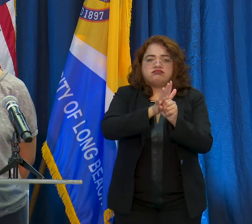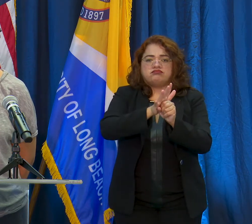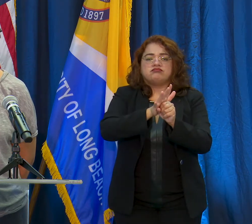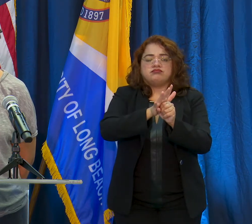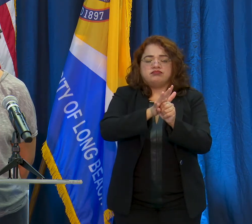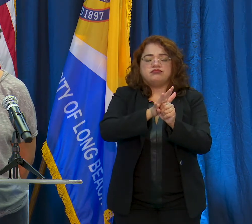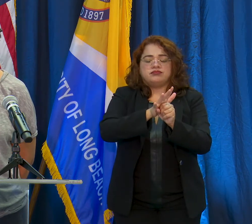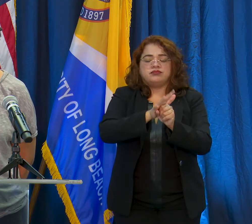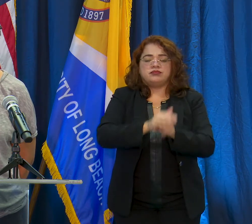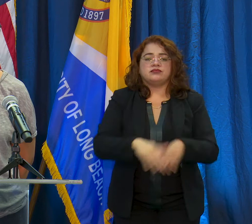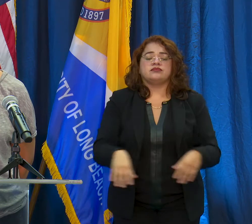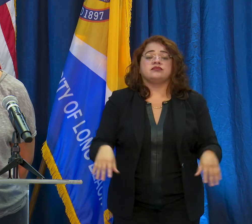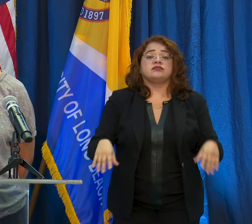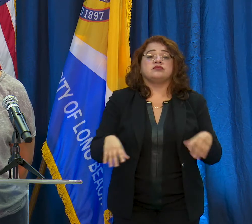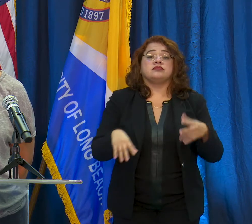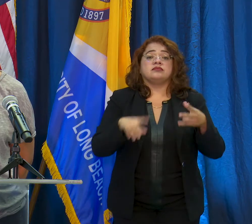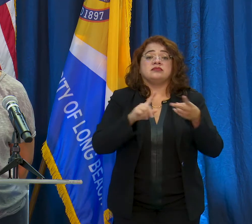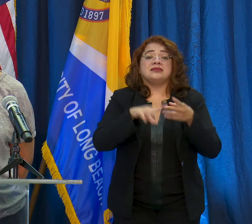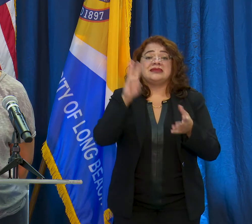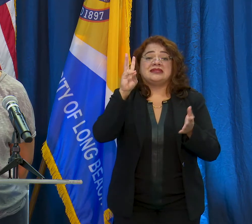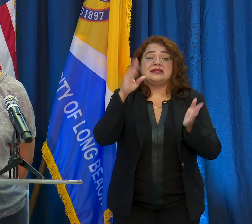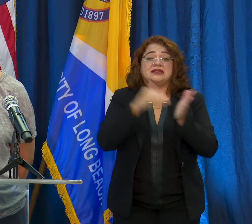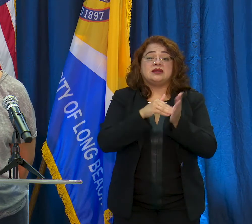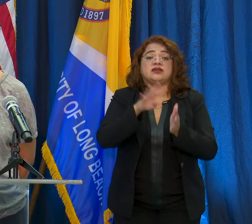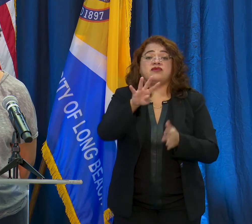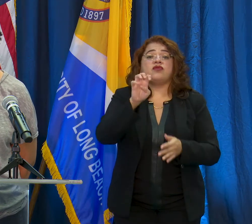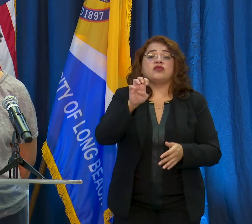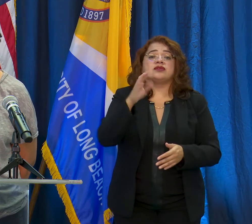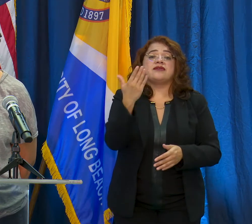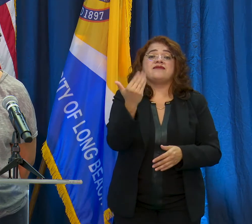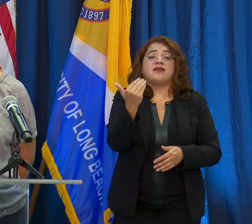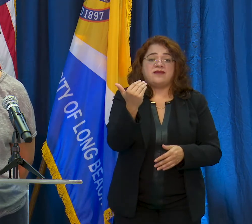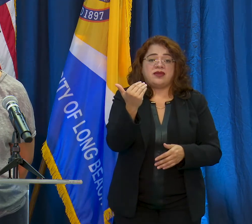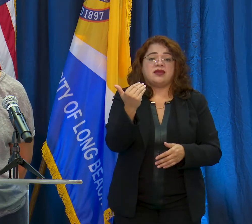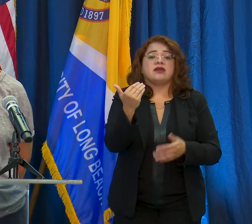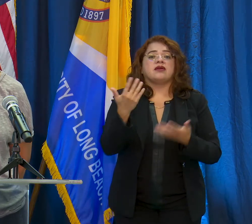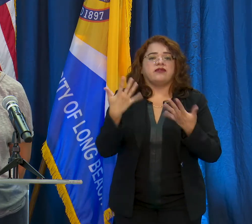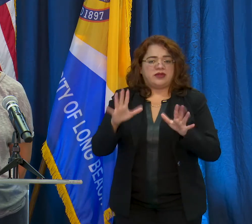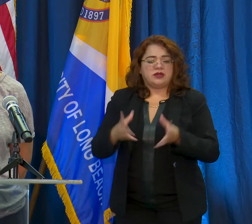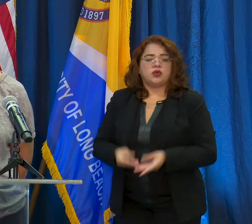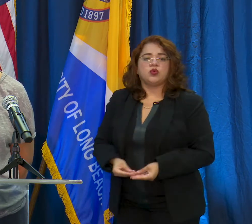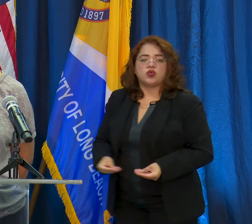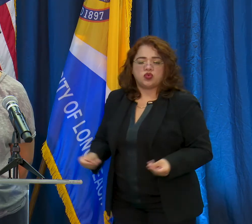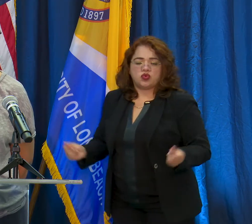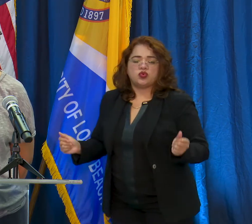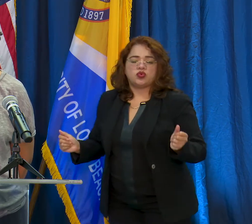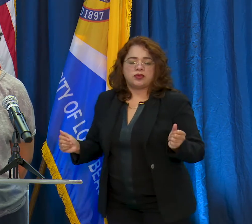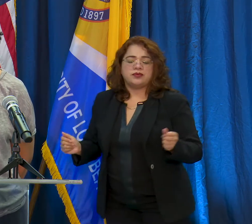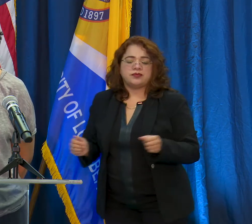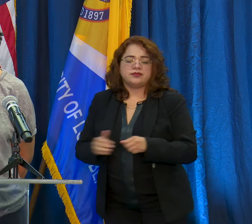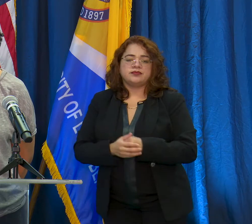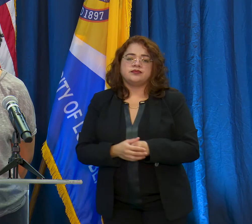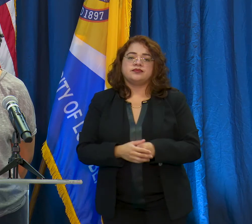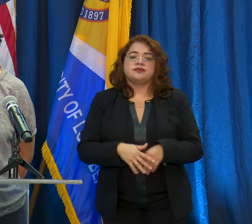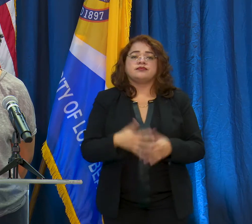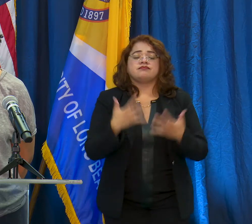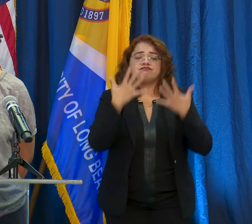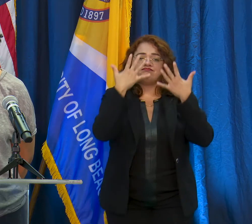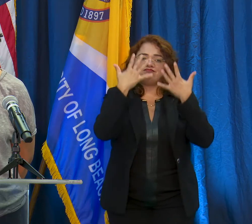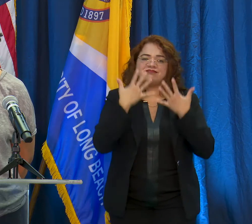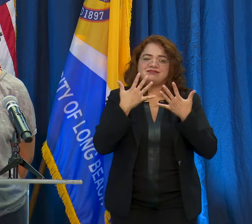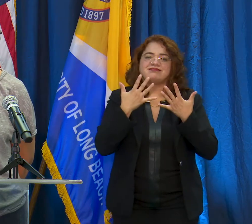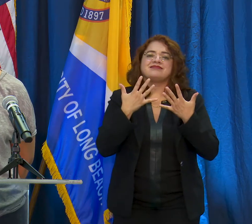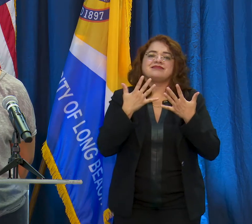Additionally, approximately 6,415 people have recovered. Sadly we've lost